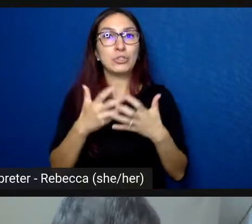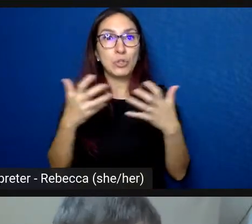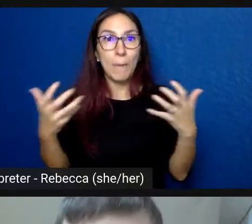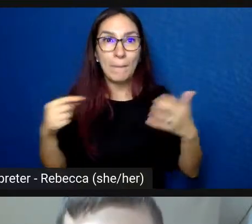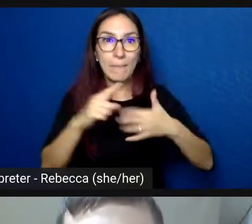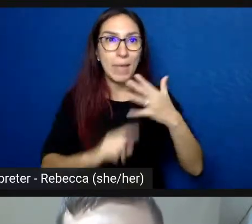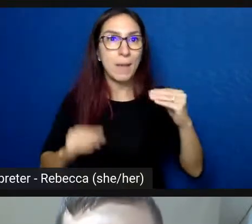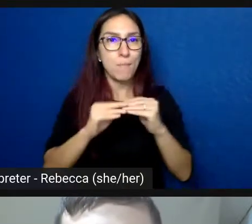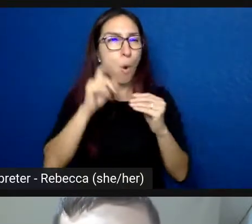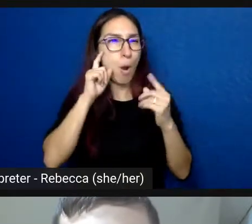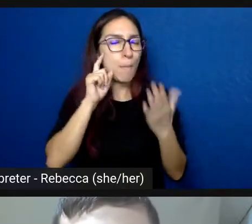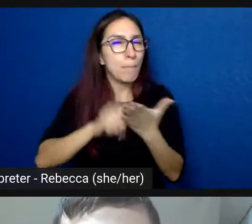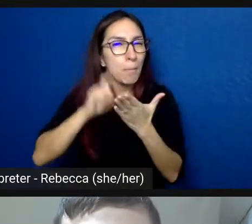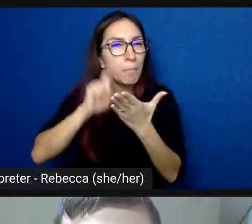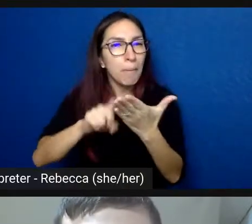In so many ways but I think we should go into it now and see